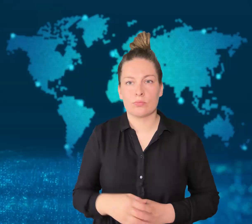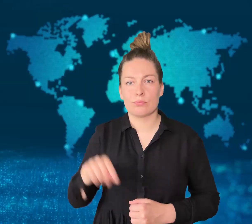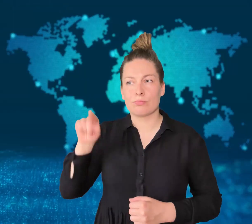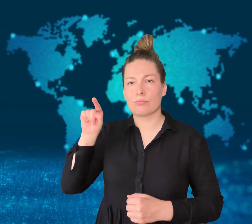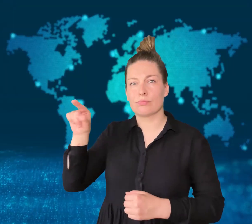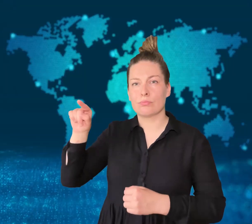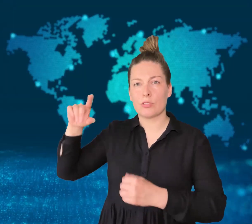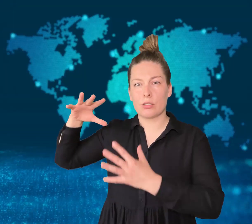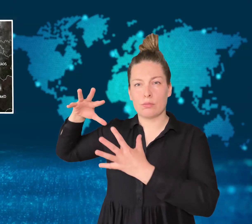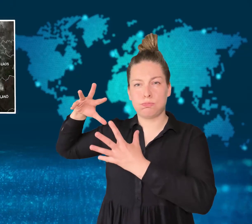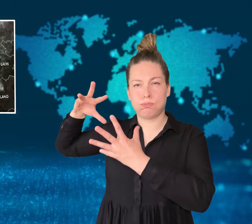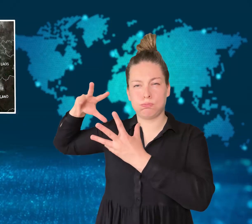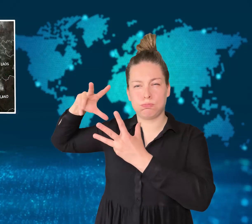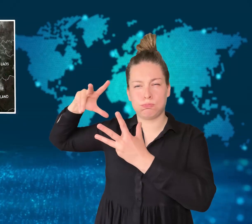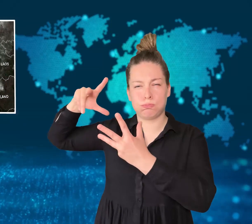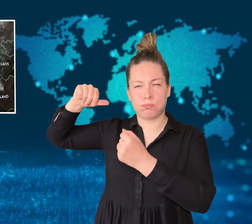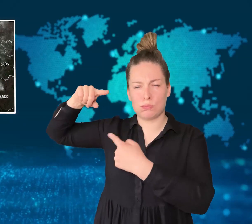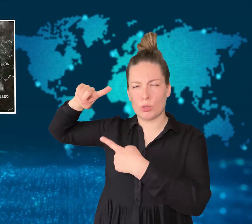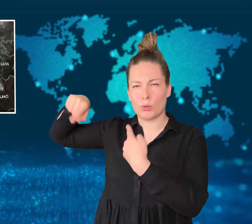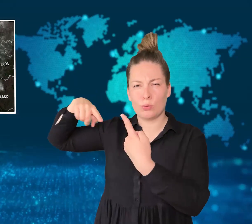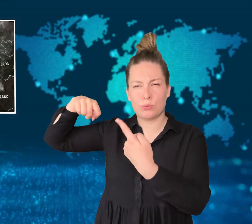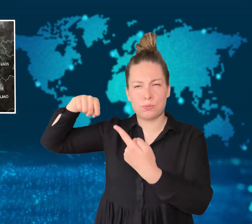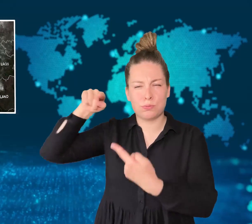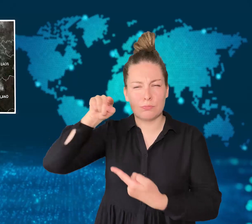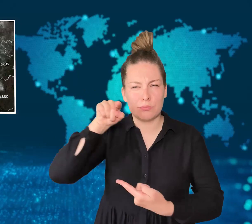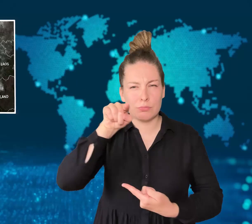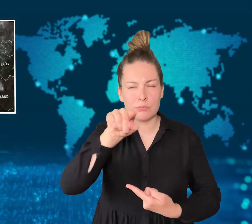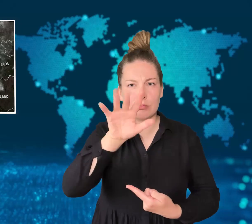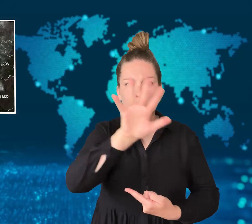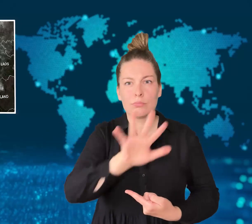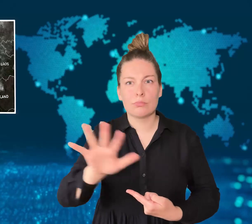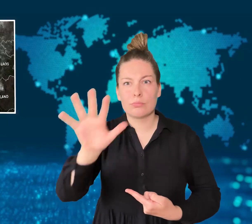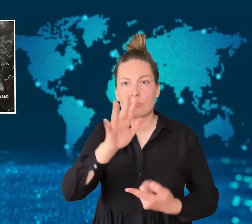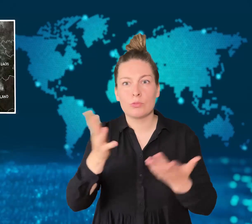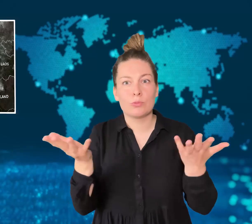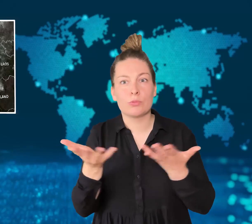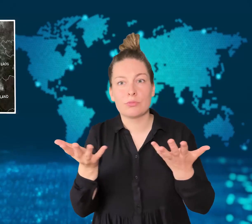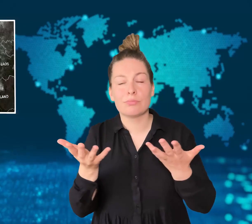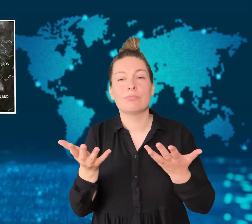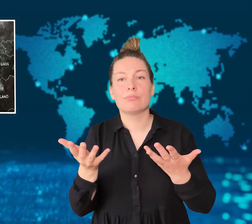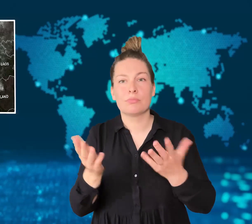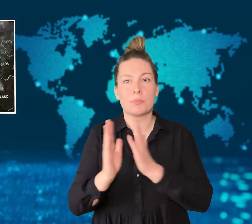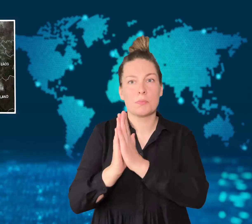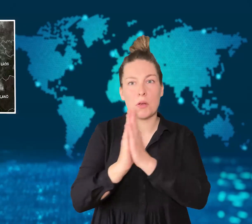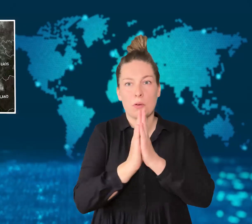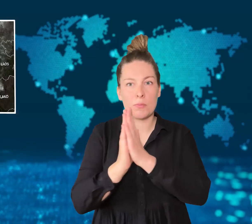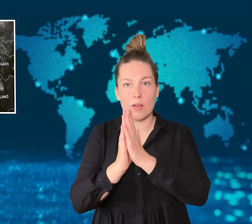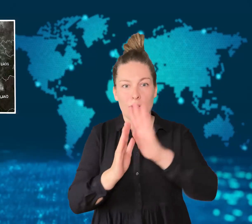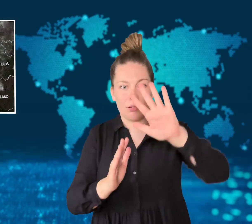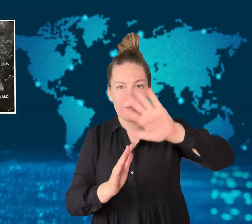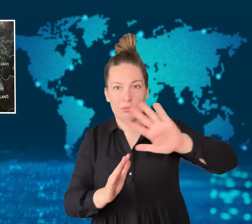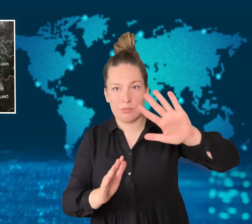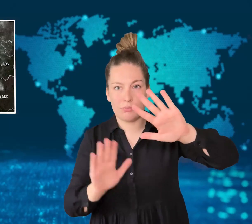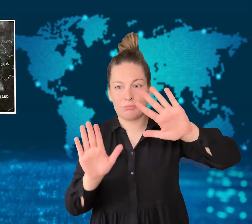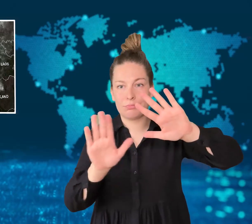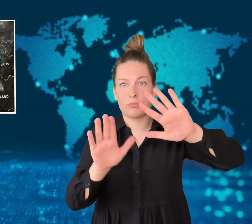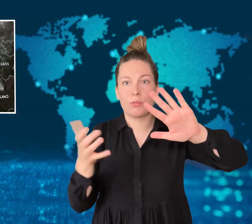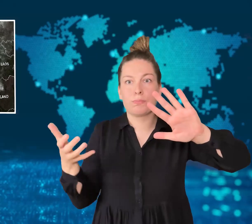[MONIKA]: A cyclone is heading for the world's largest refugee camp